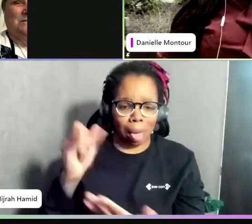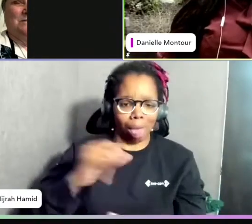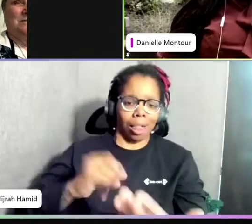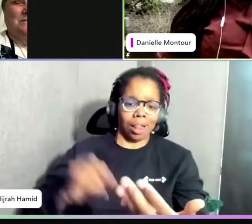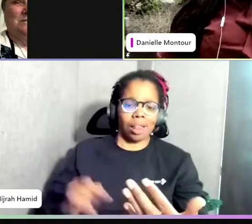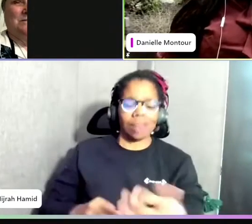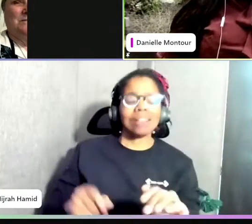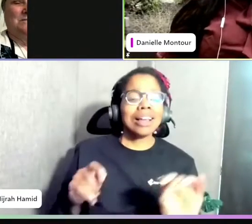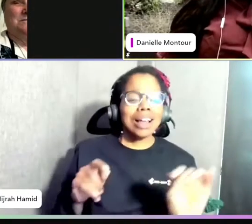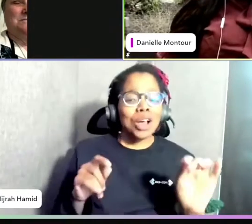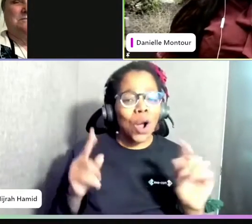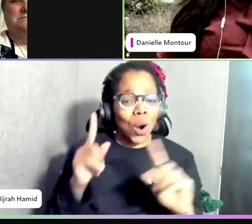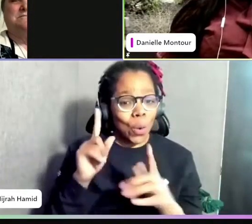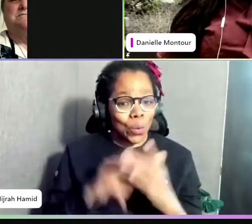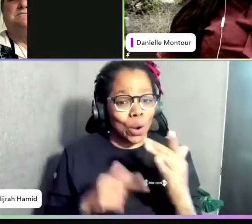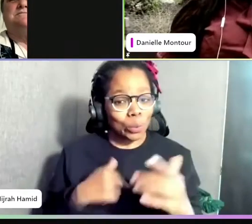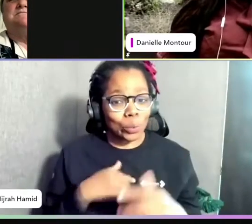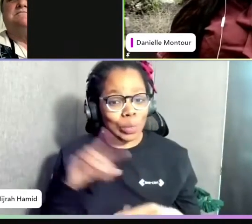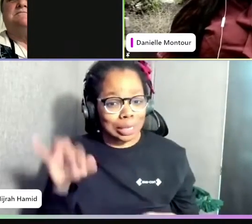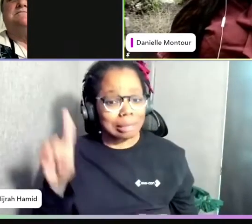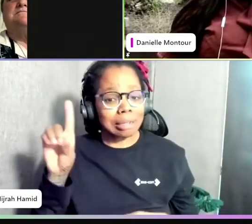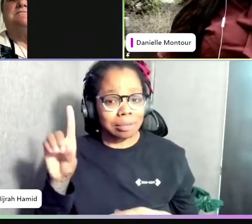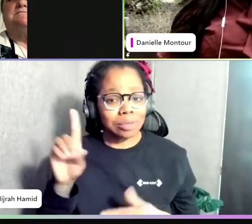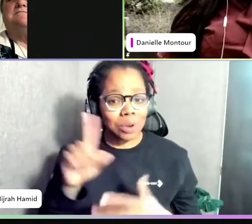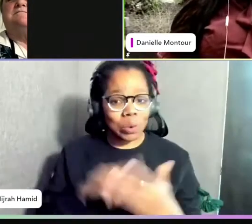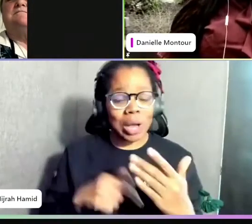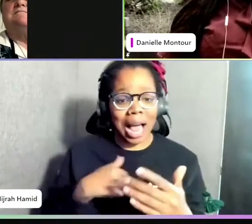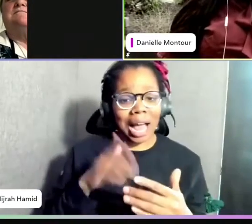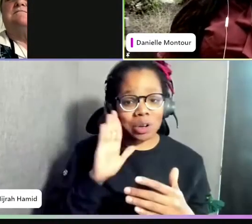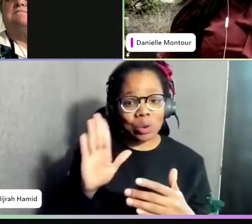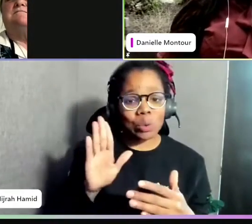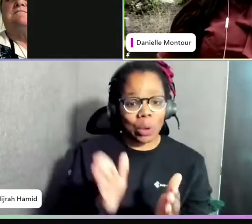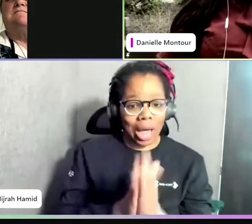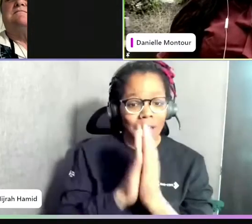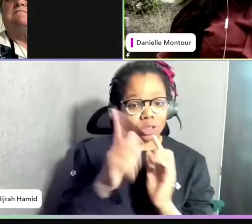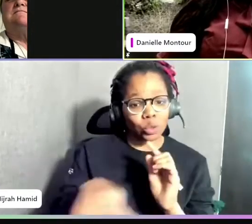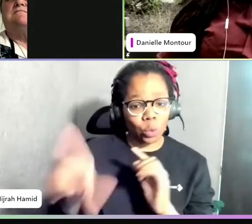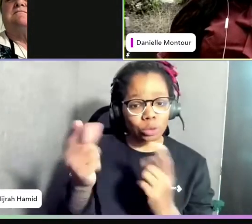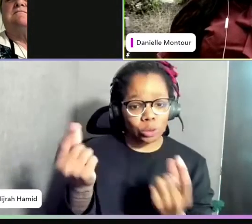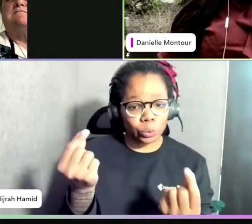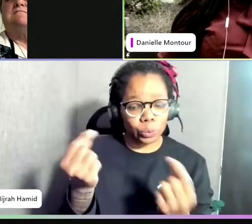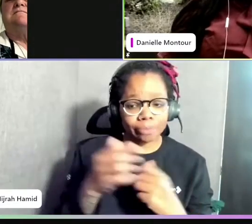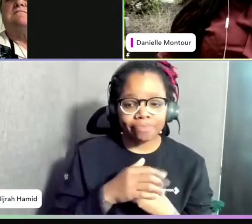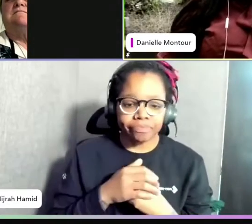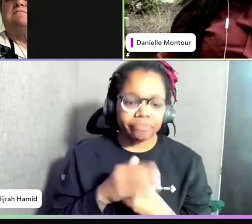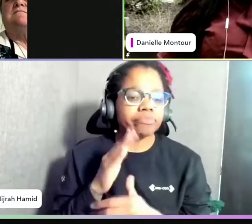was not able to draw shapes very well and it looks like a kindergartener drawing in it